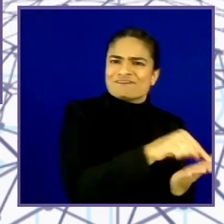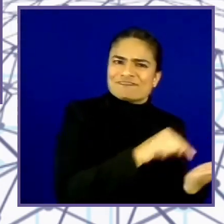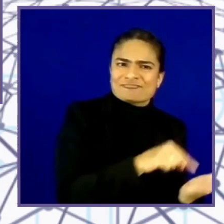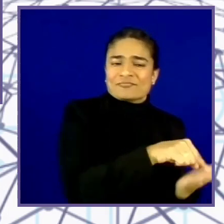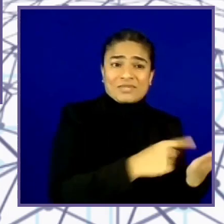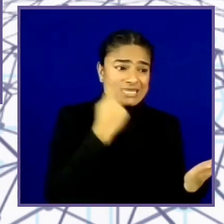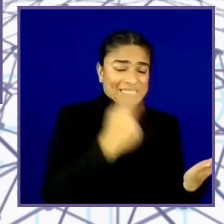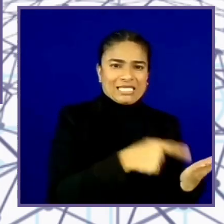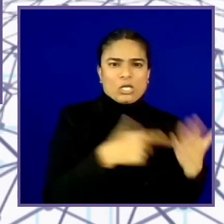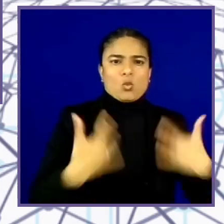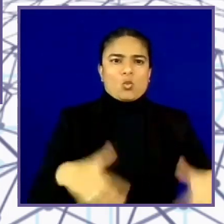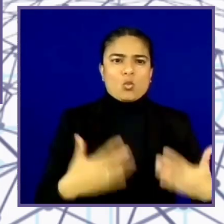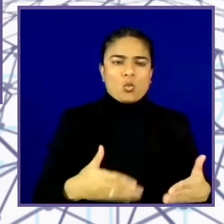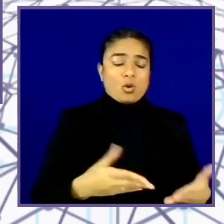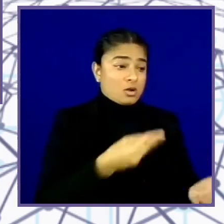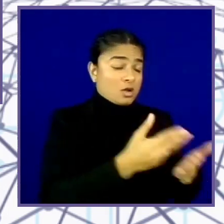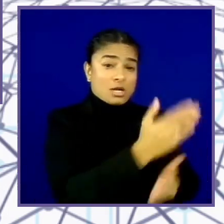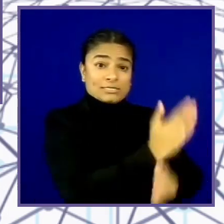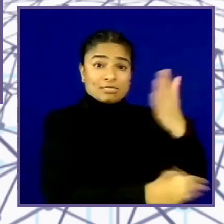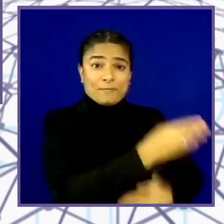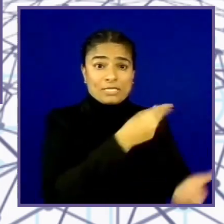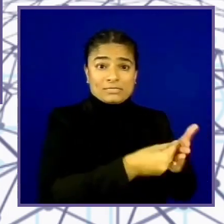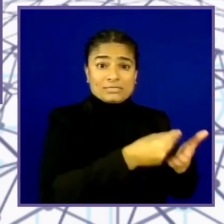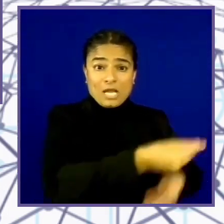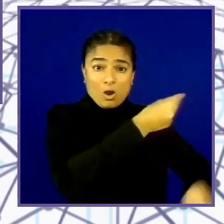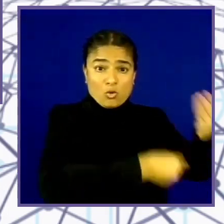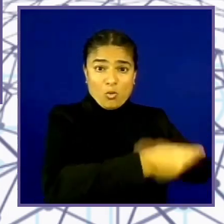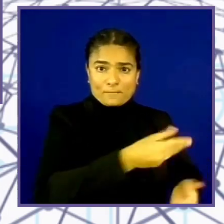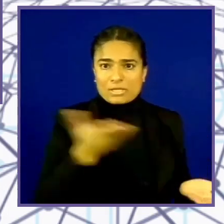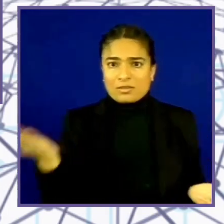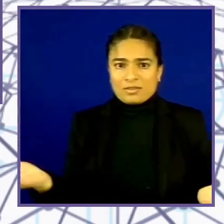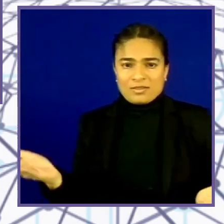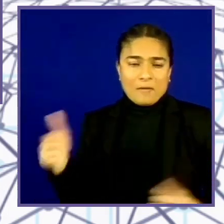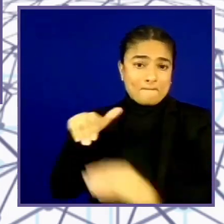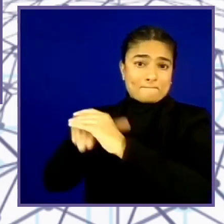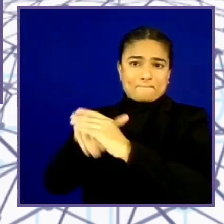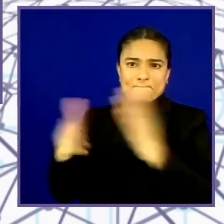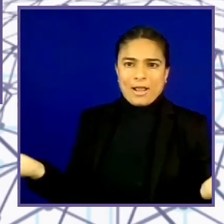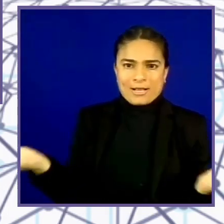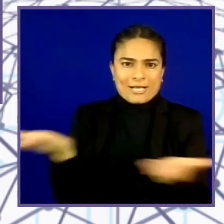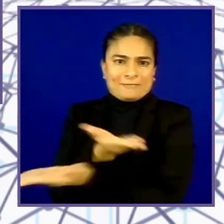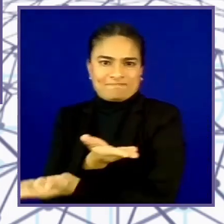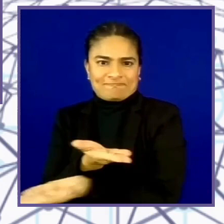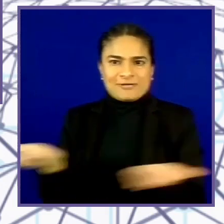disabilities and their families to create greater financial inclusion, build credit it, and also